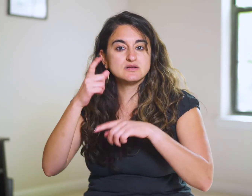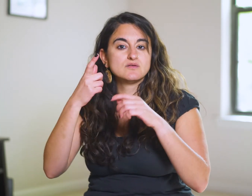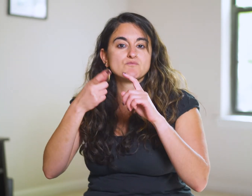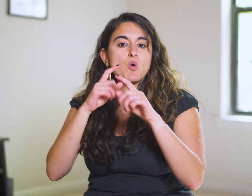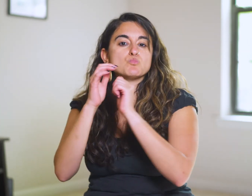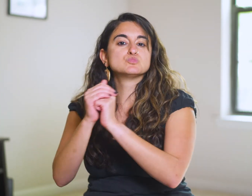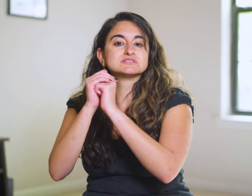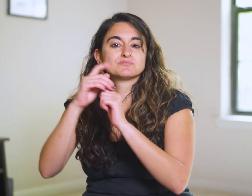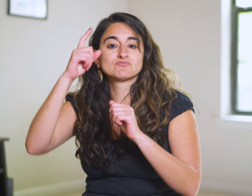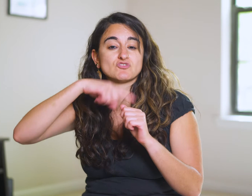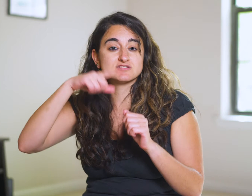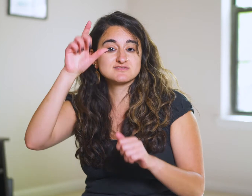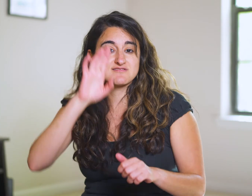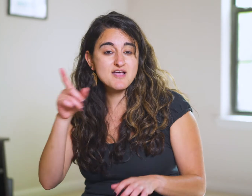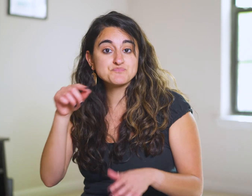associated with worshipping false gods.